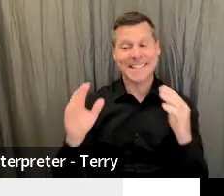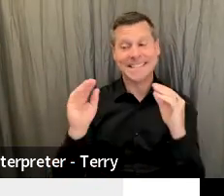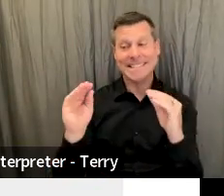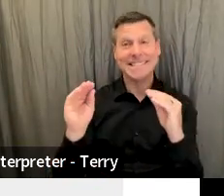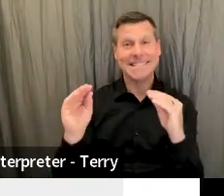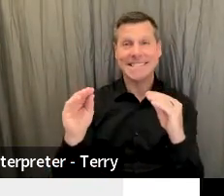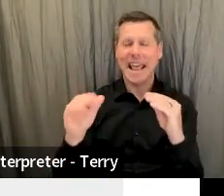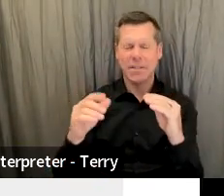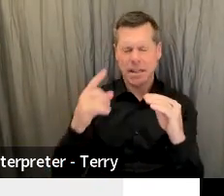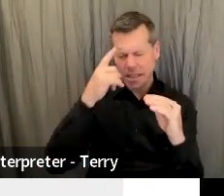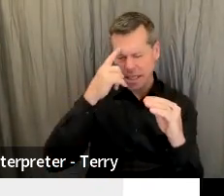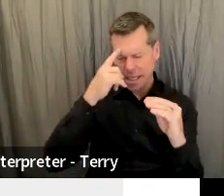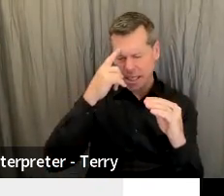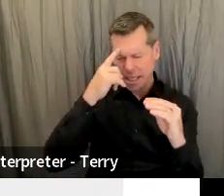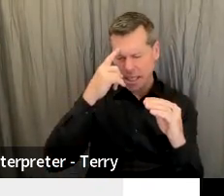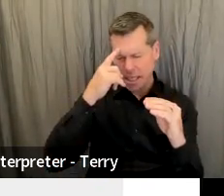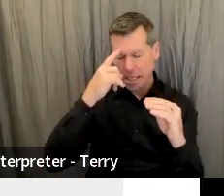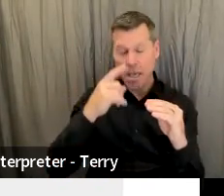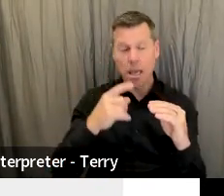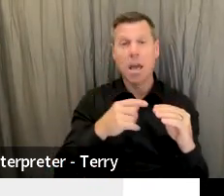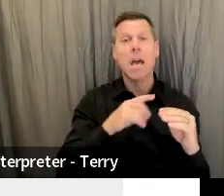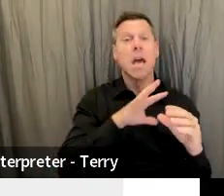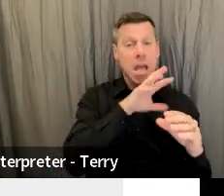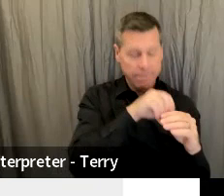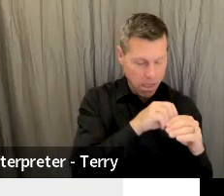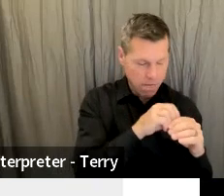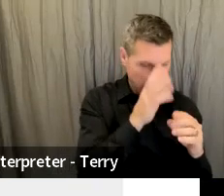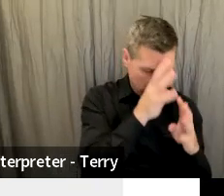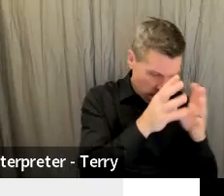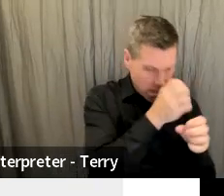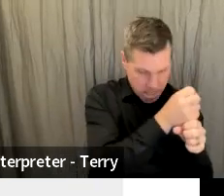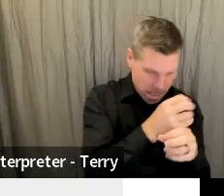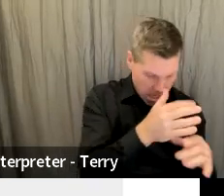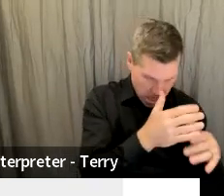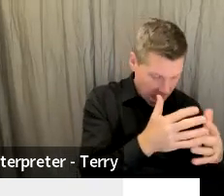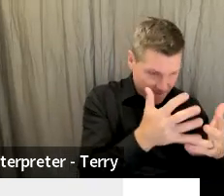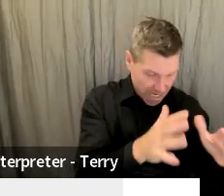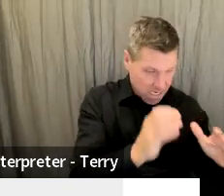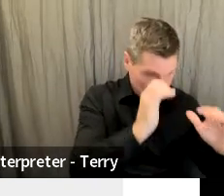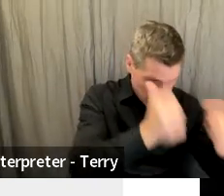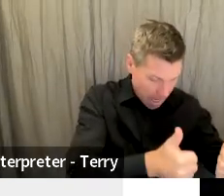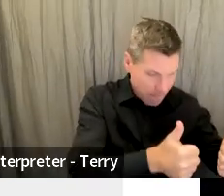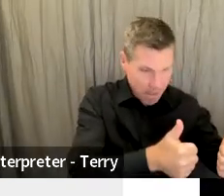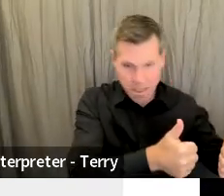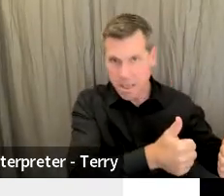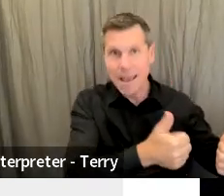So now that we're on the other side of making this, we have to get together and talk about, like, how, how did we sort of muddle our way through this process?